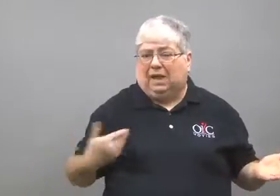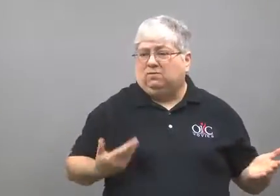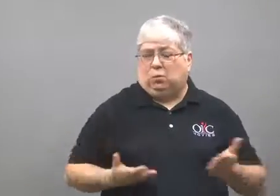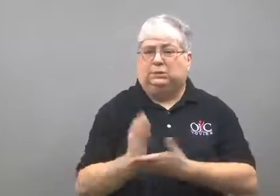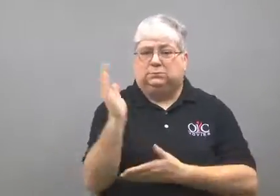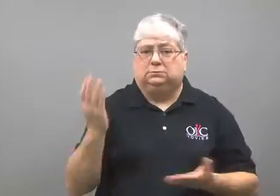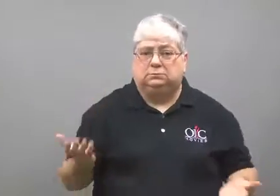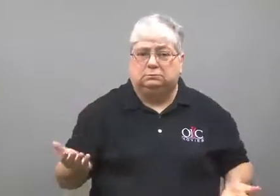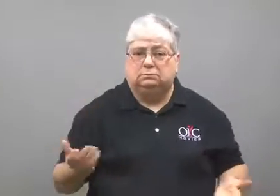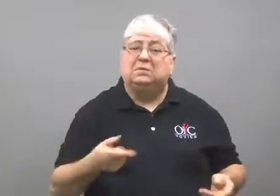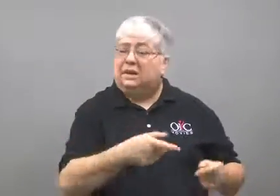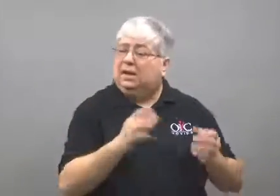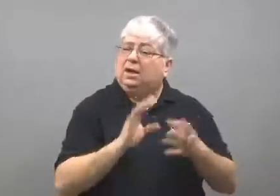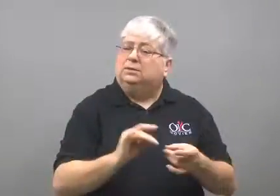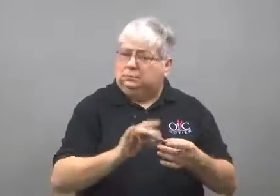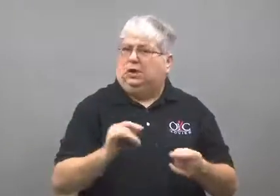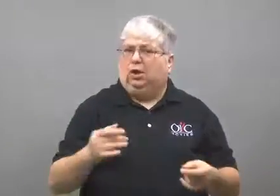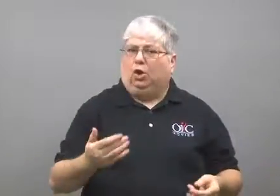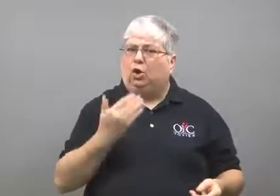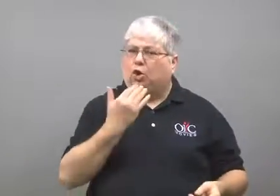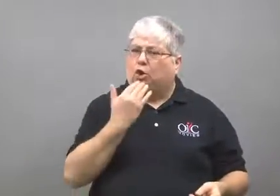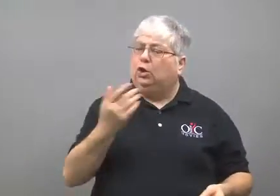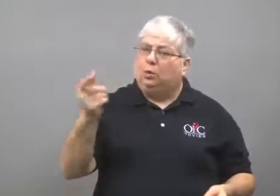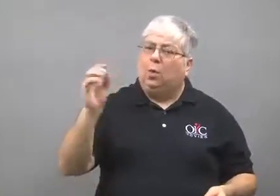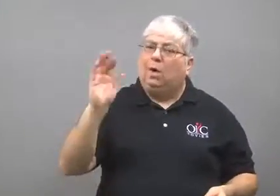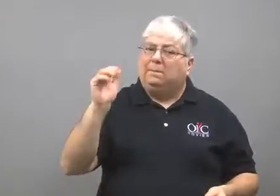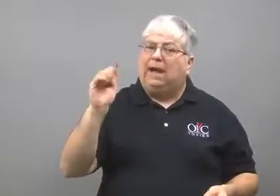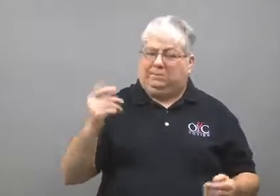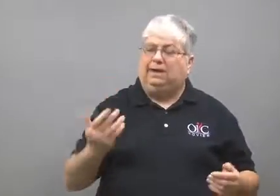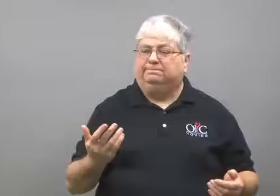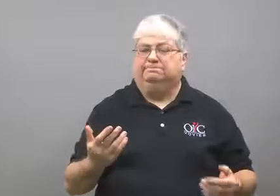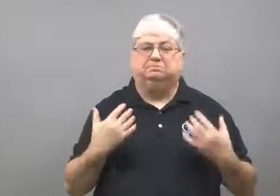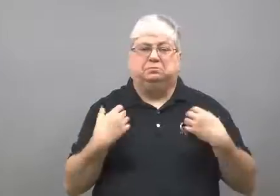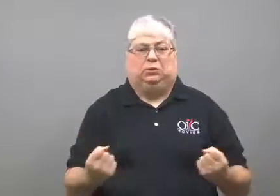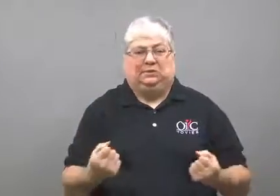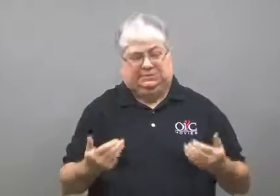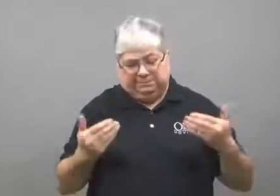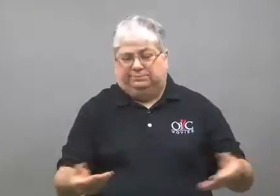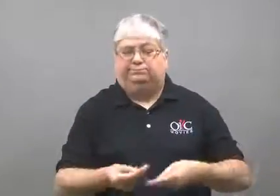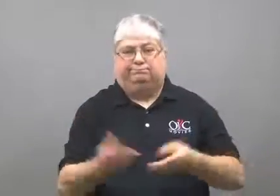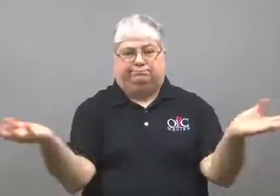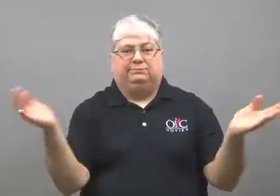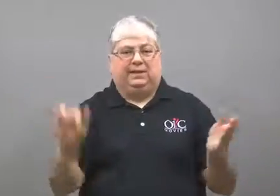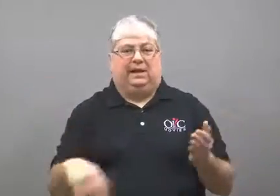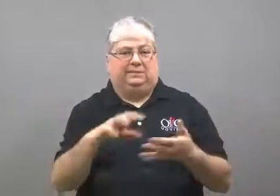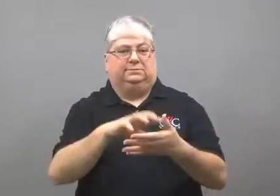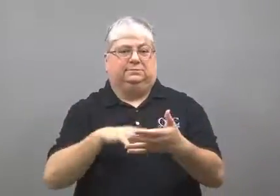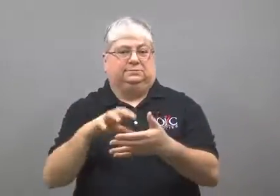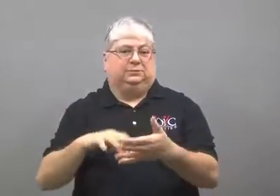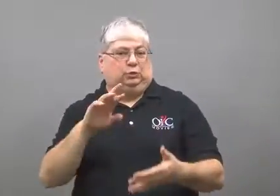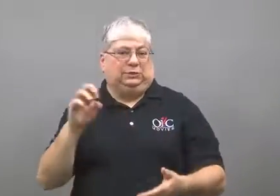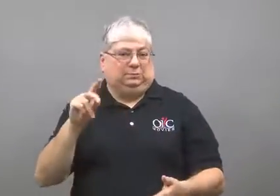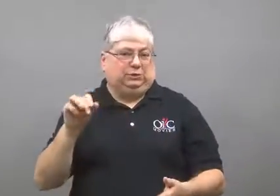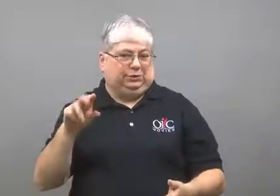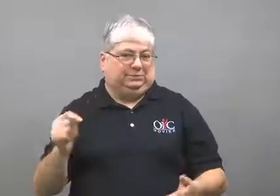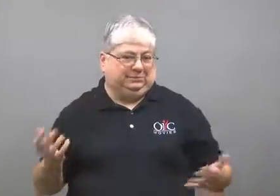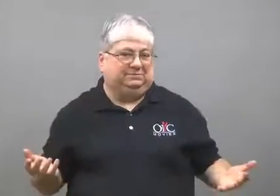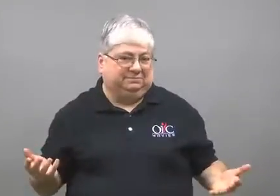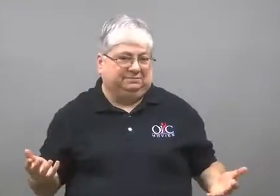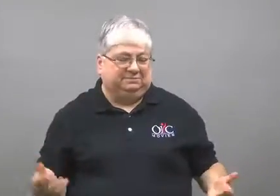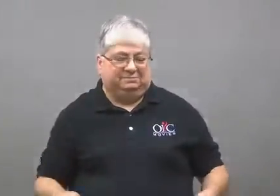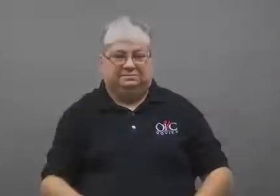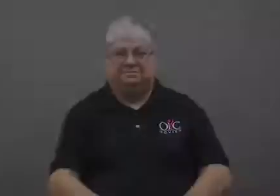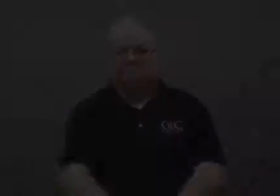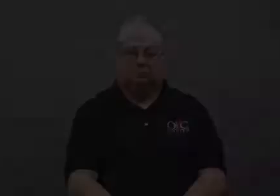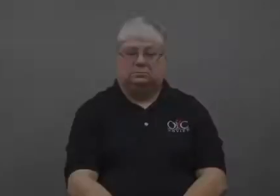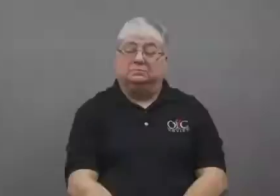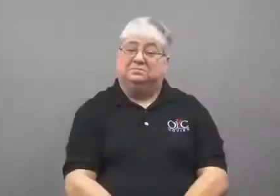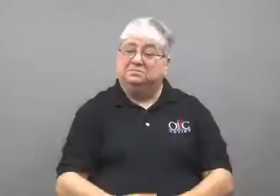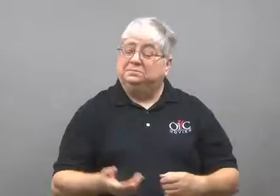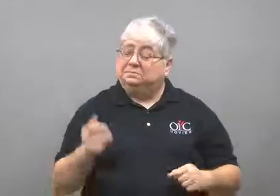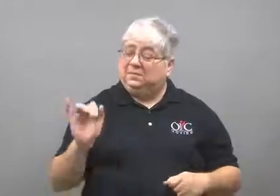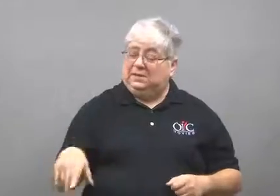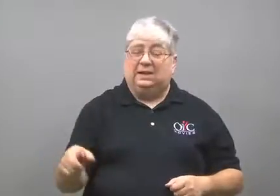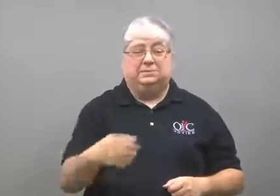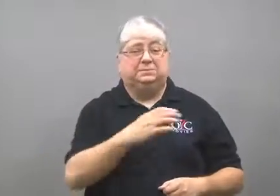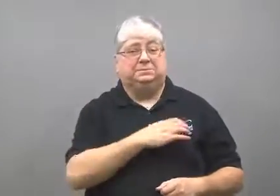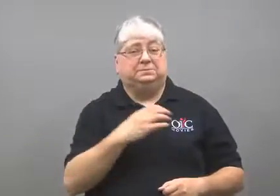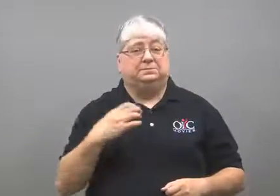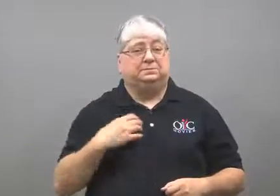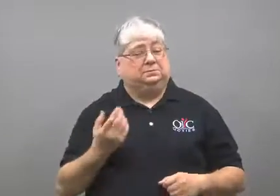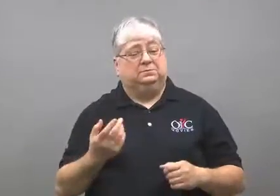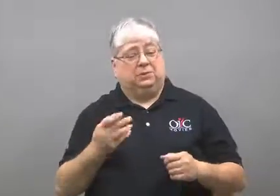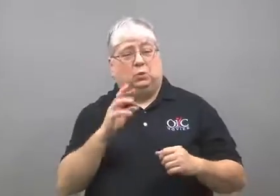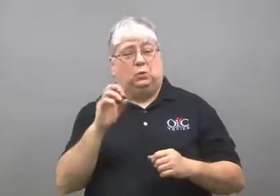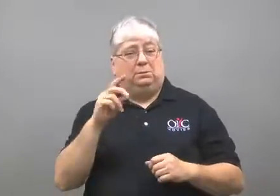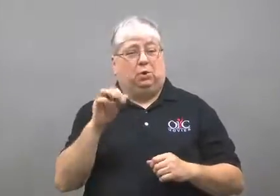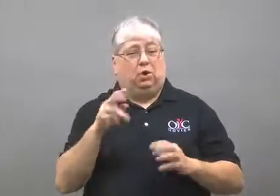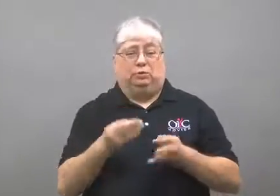They have the right to do that. He commended Obama for releasing the report.